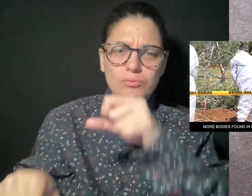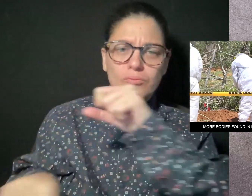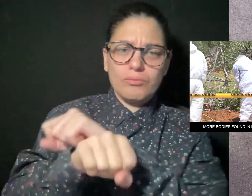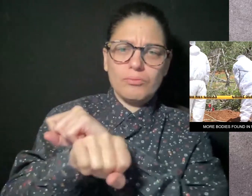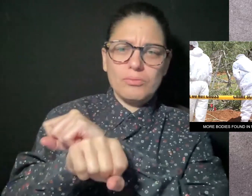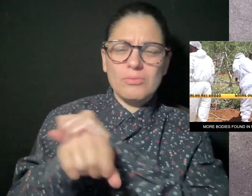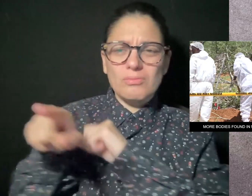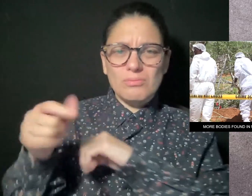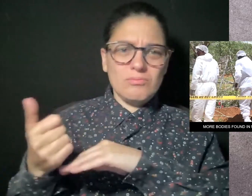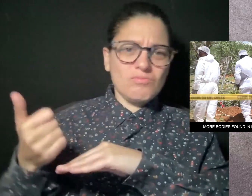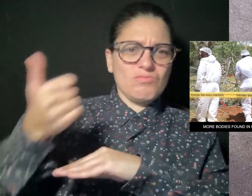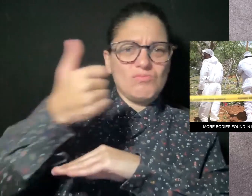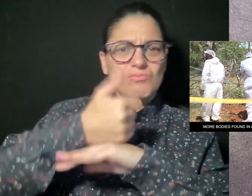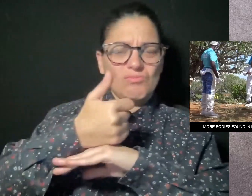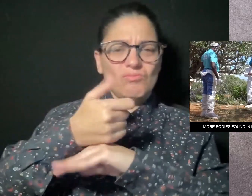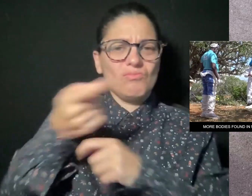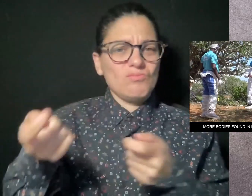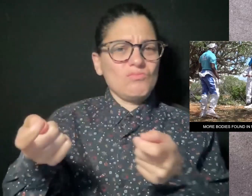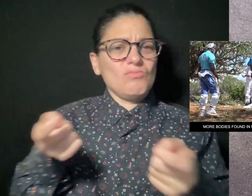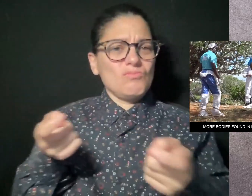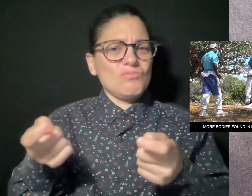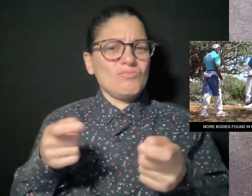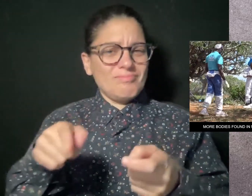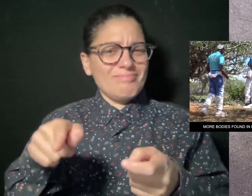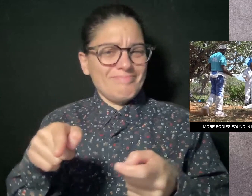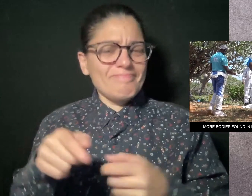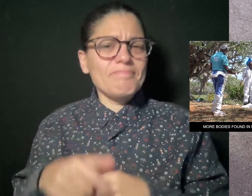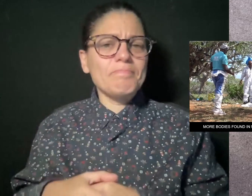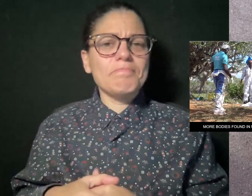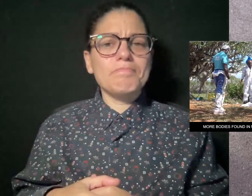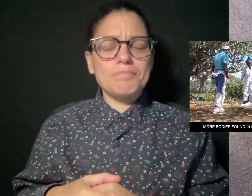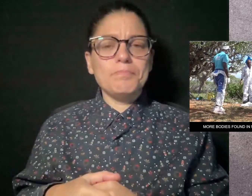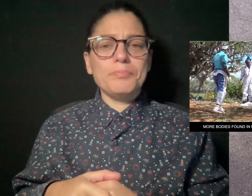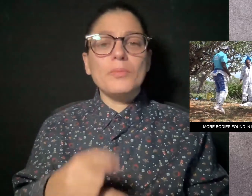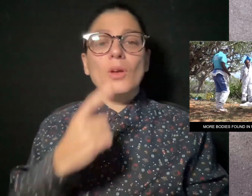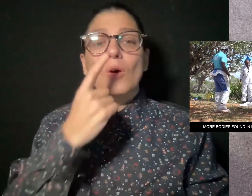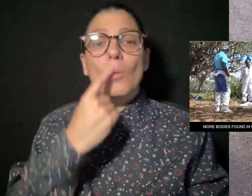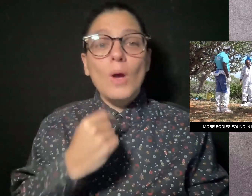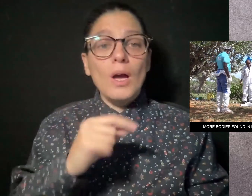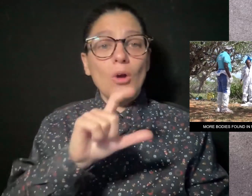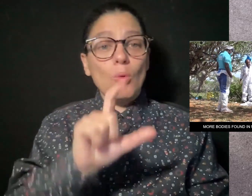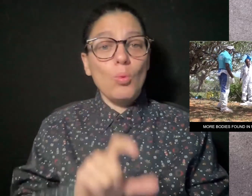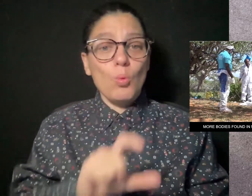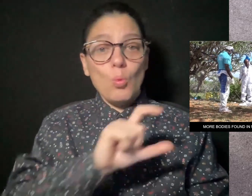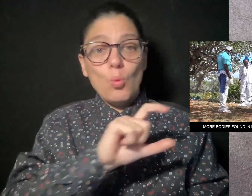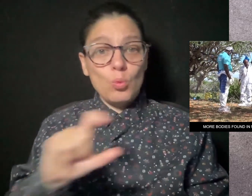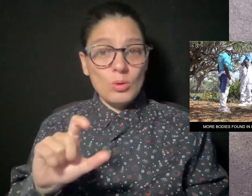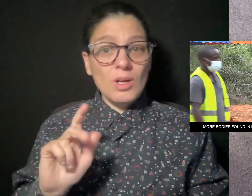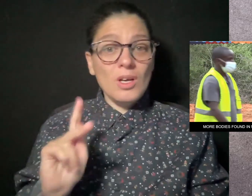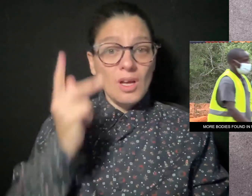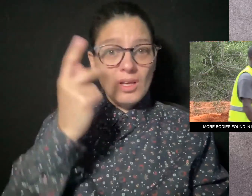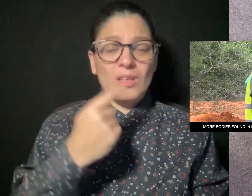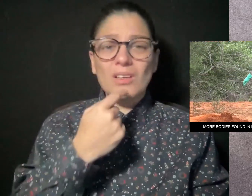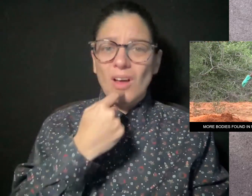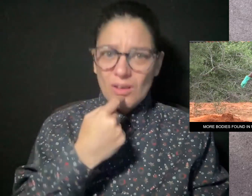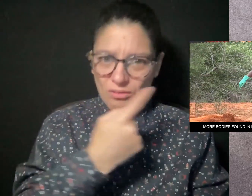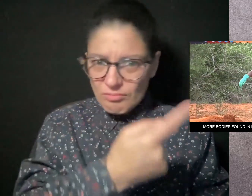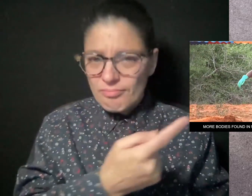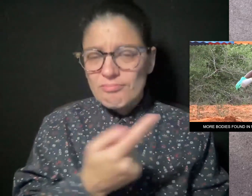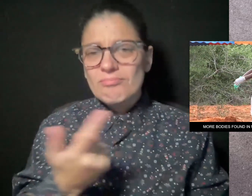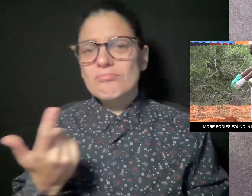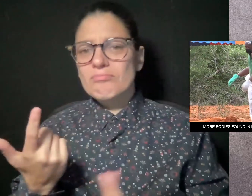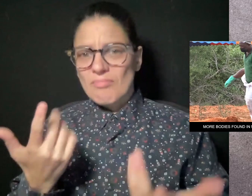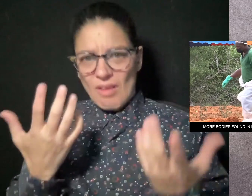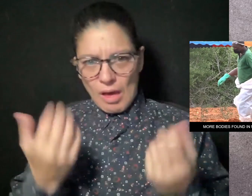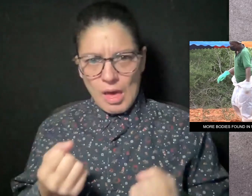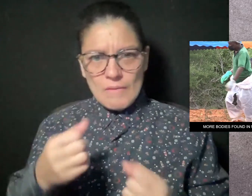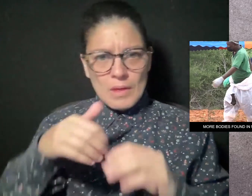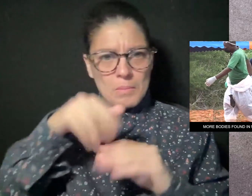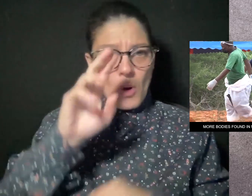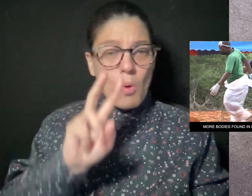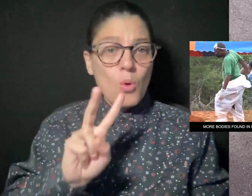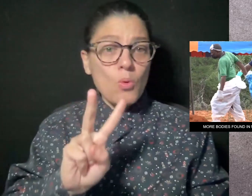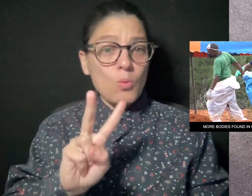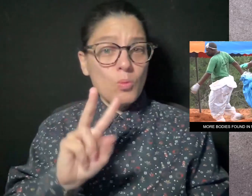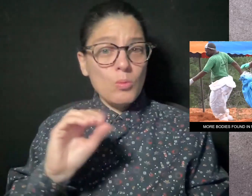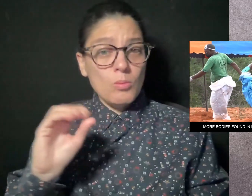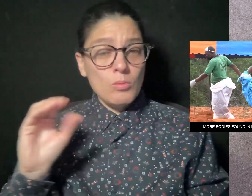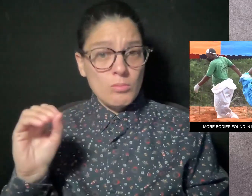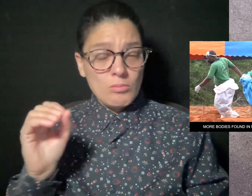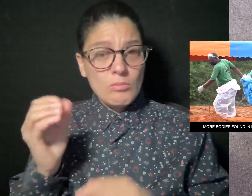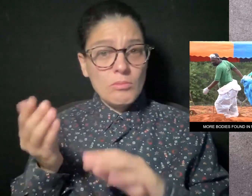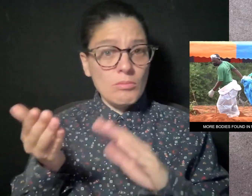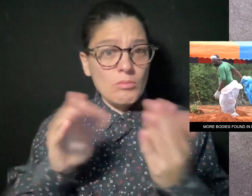police have arrested the leader of the group the Kenya Red Cross says it has had reports